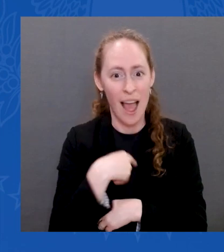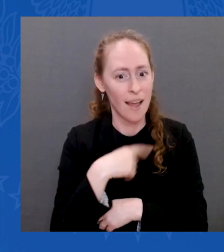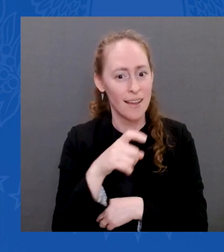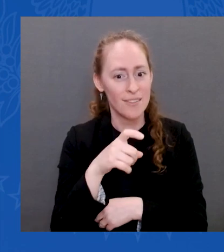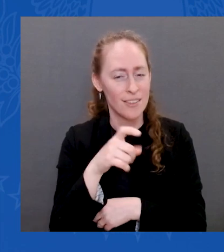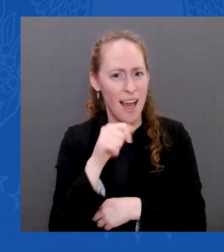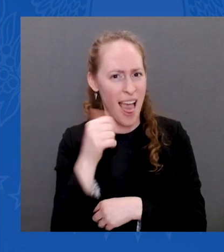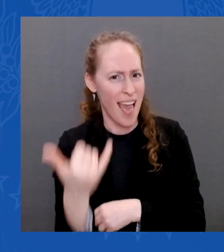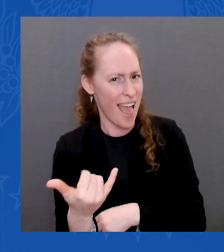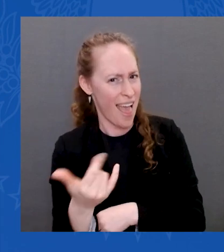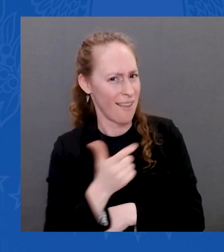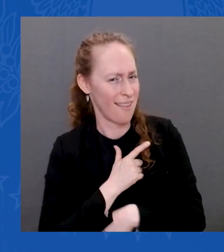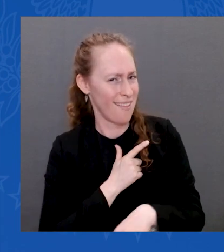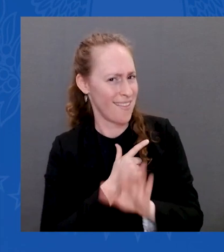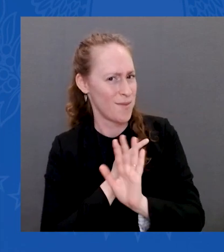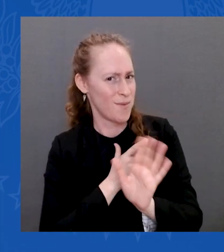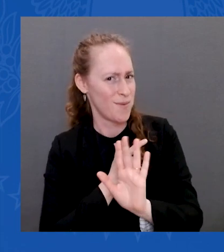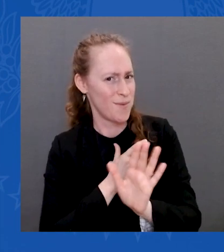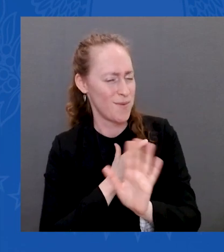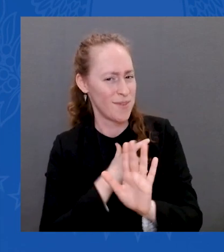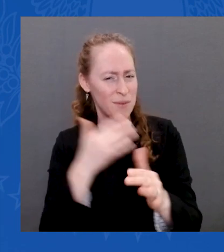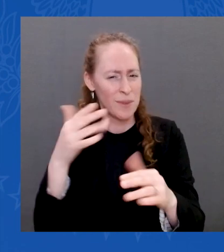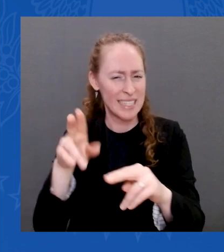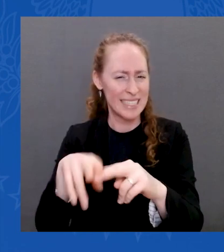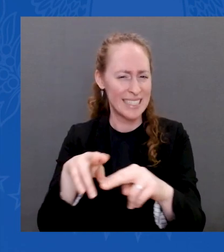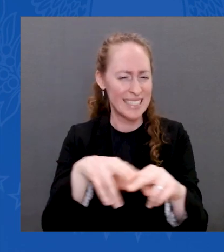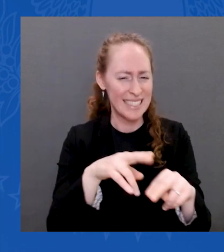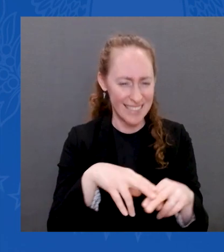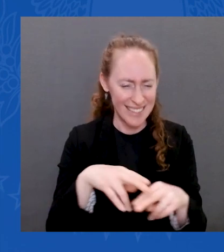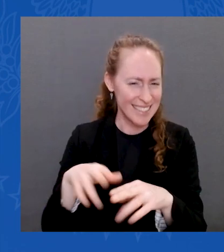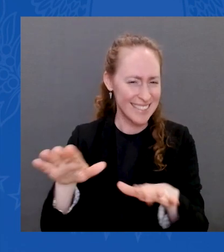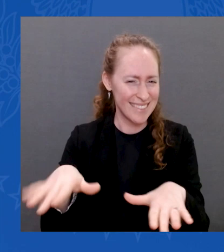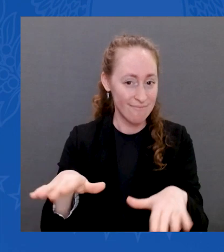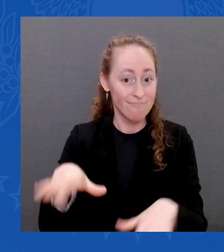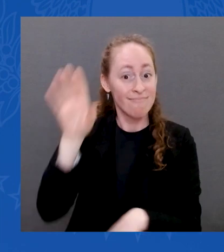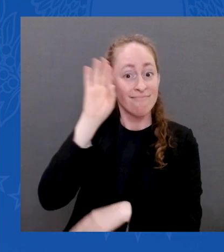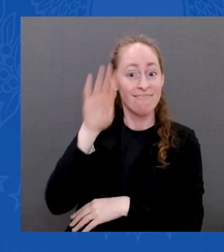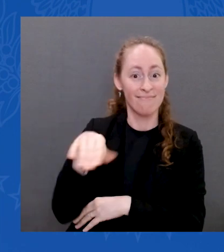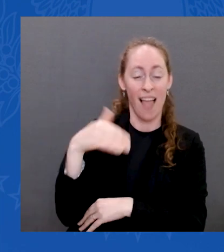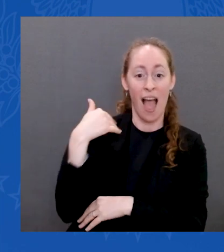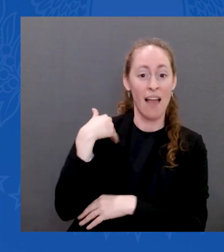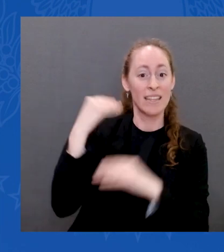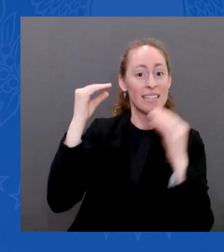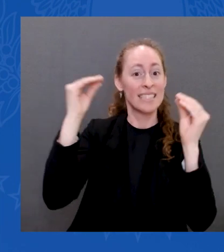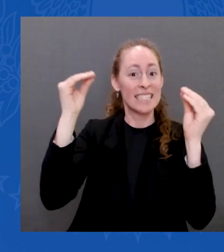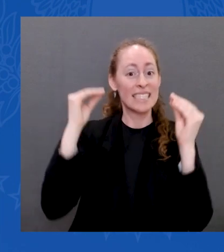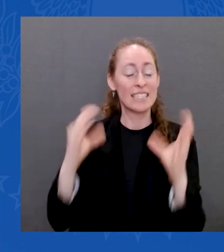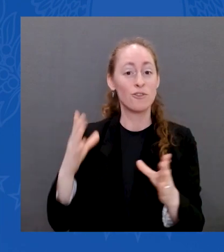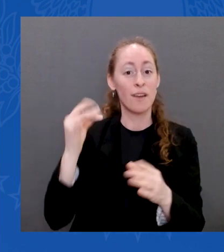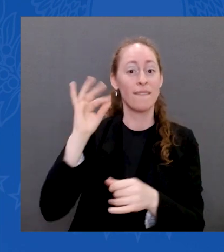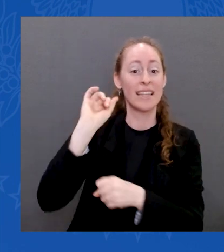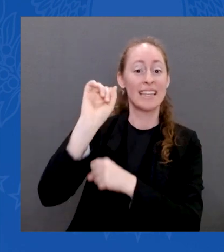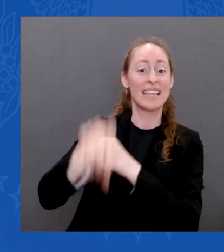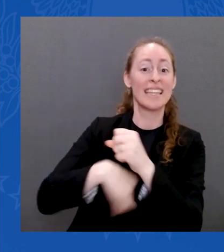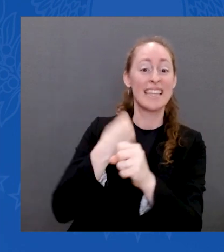We have the teacher of the year of 2016 who's now the Congresswoman from Connecticut.